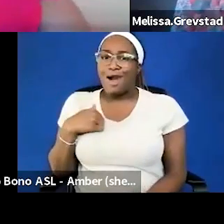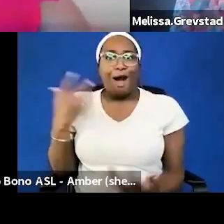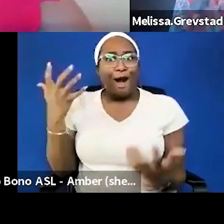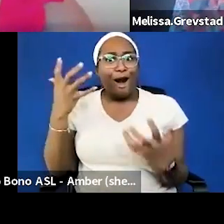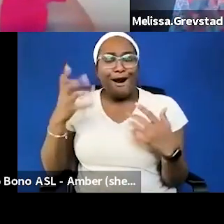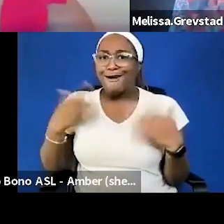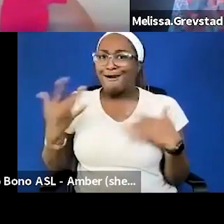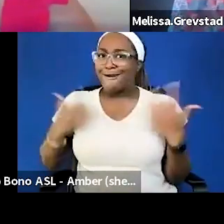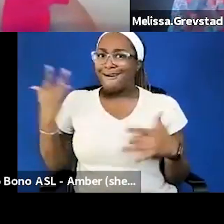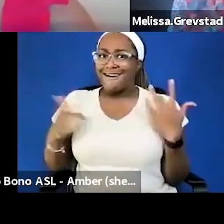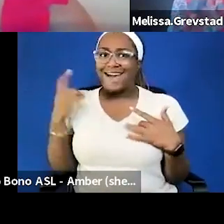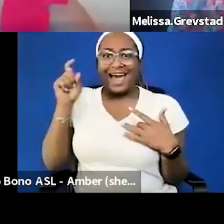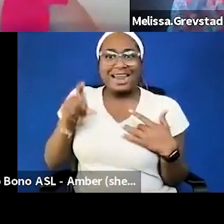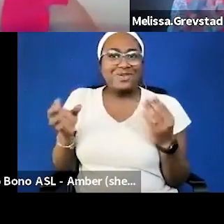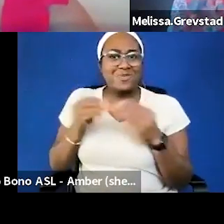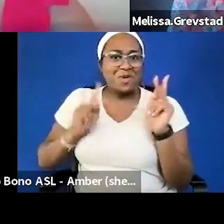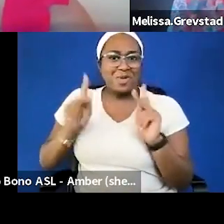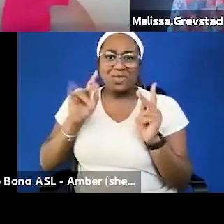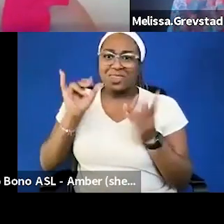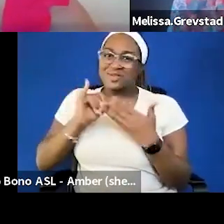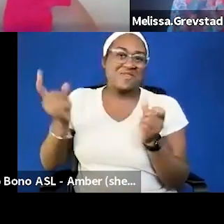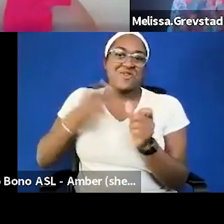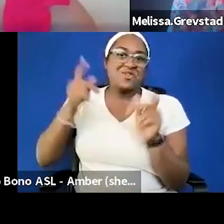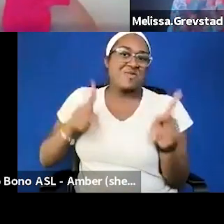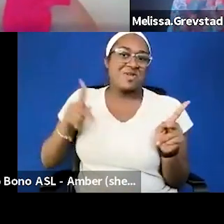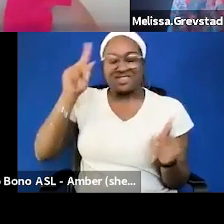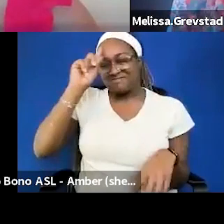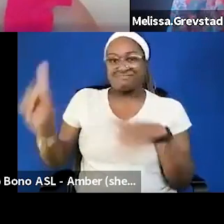I mean more people just that was the first person that came to mind. But it's been